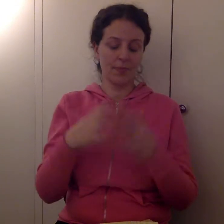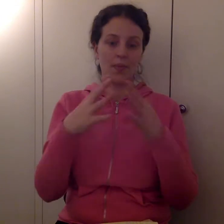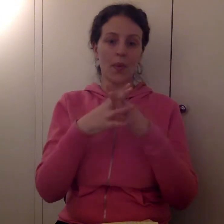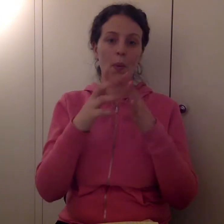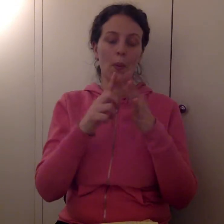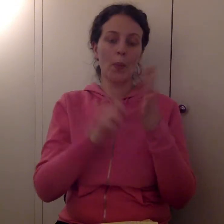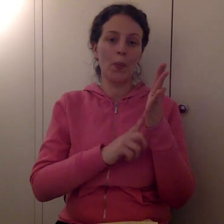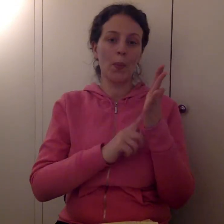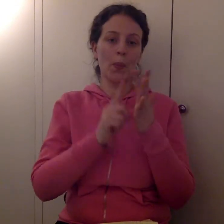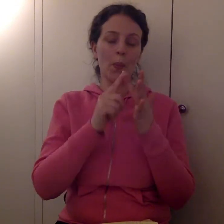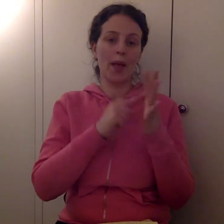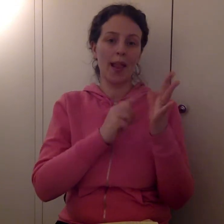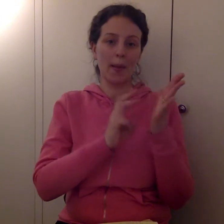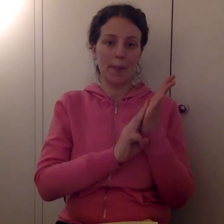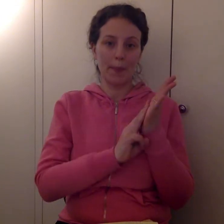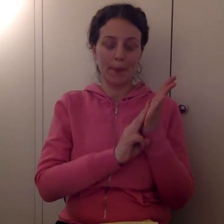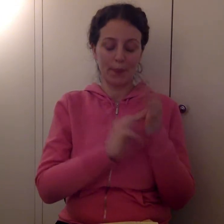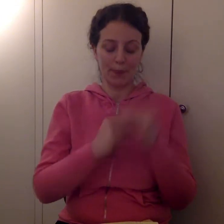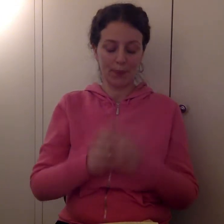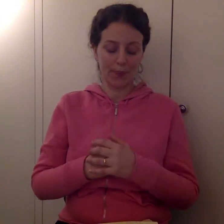WILLIAM